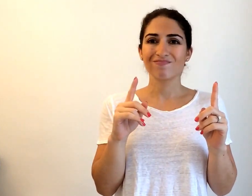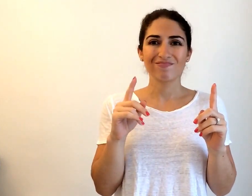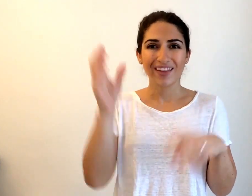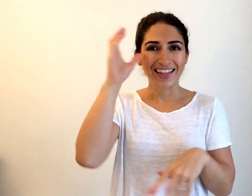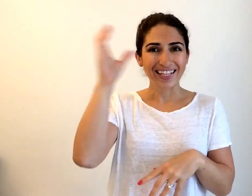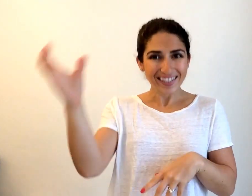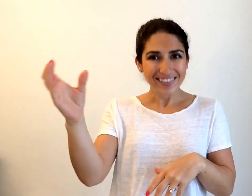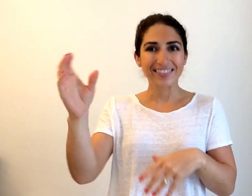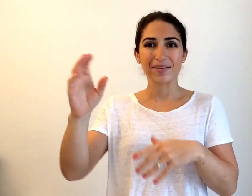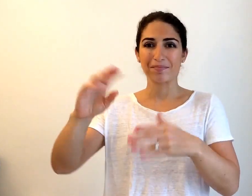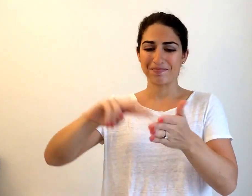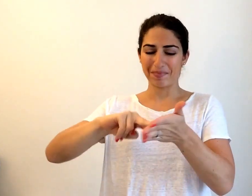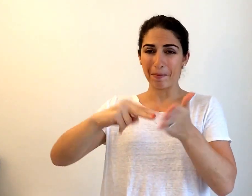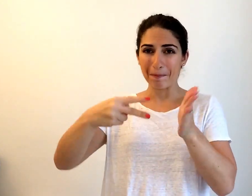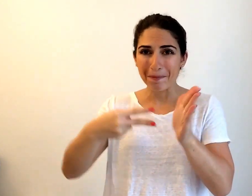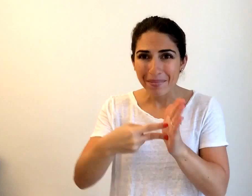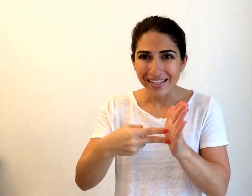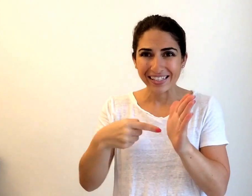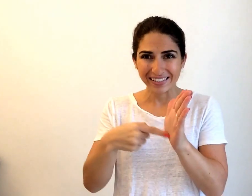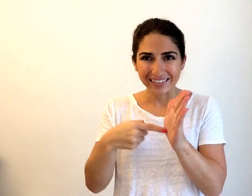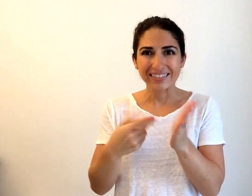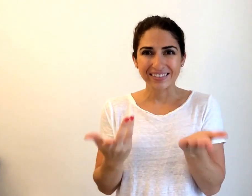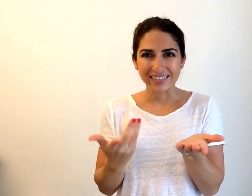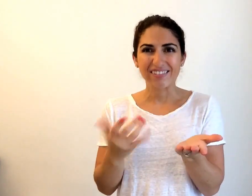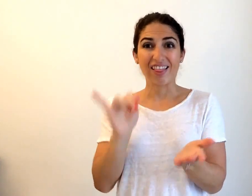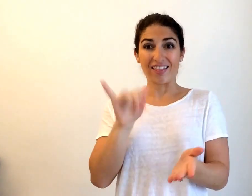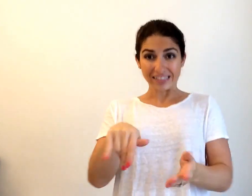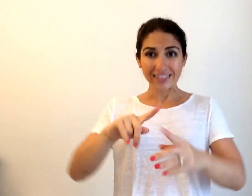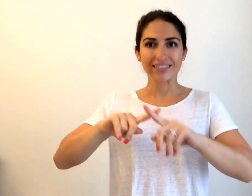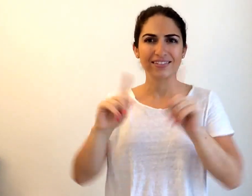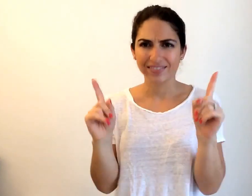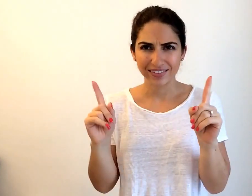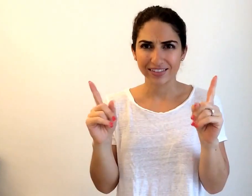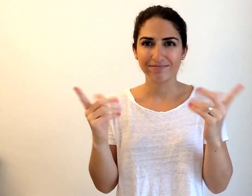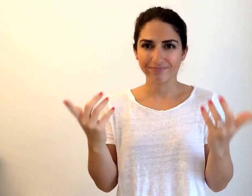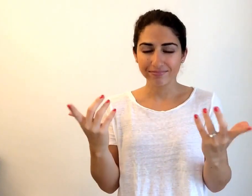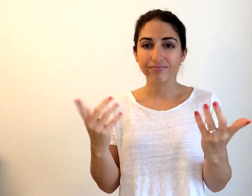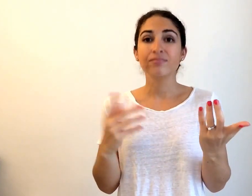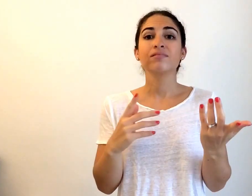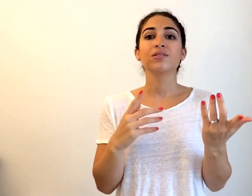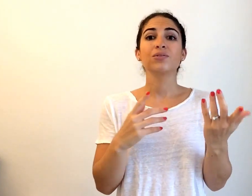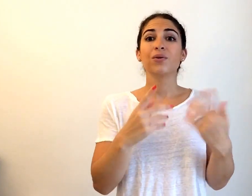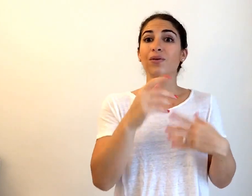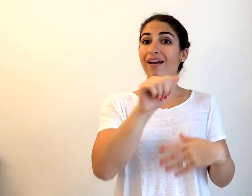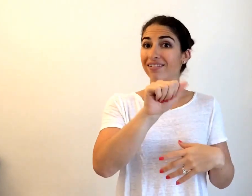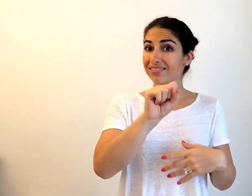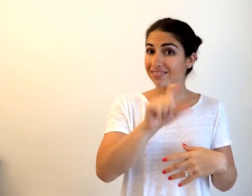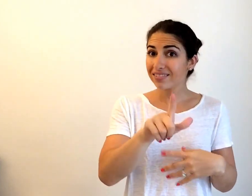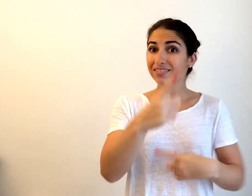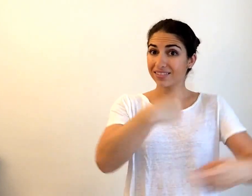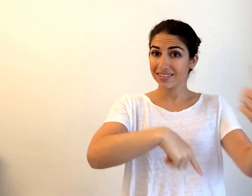actual concept -- the meaning of the word is what's different. And so in ASL the